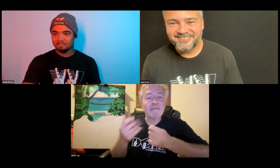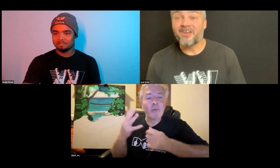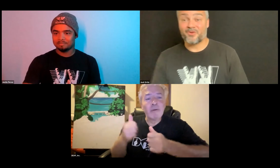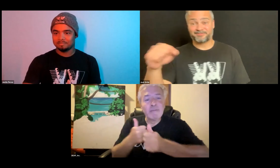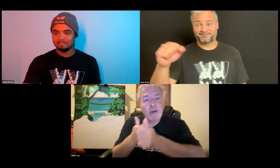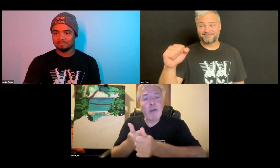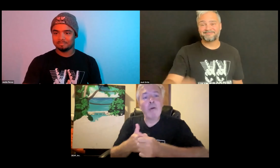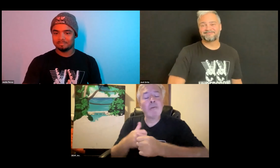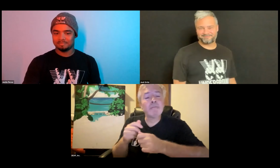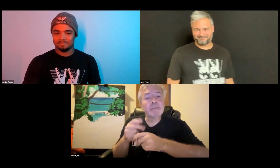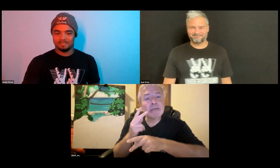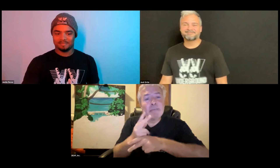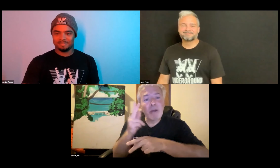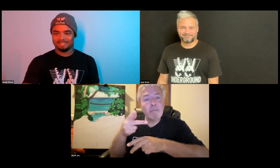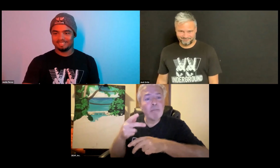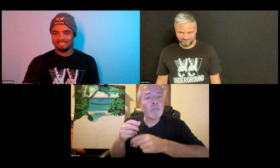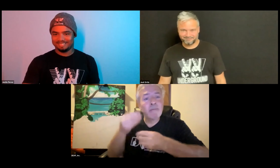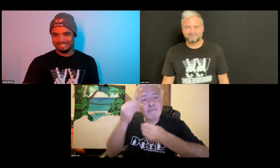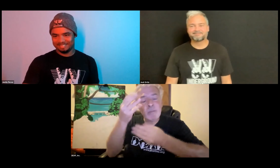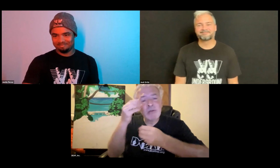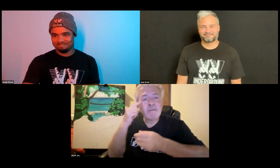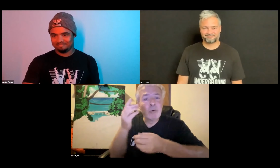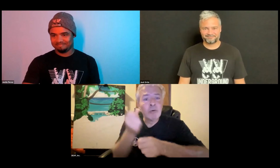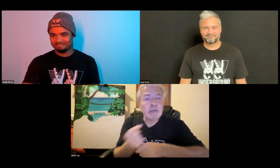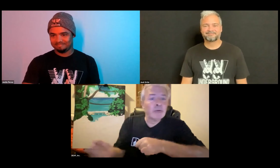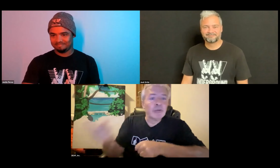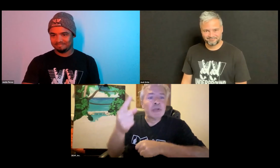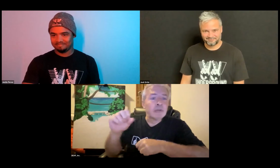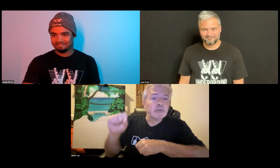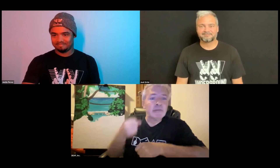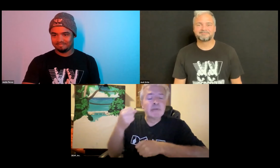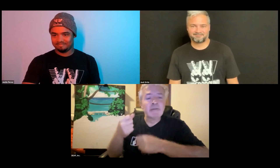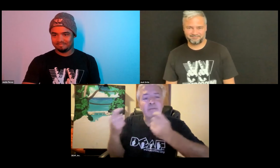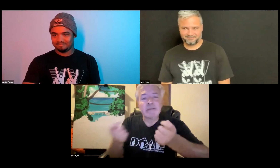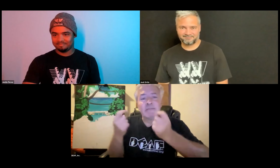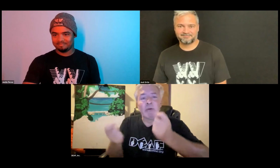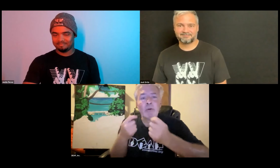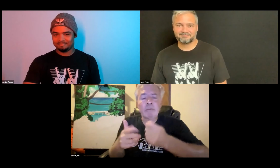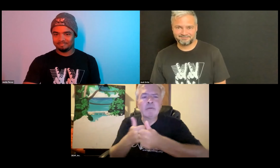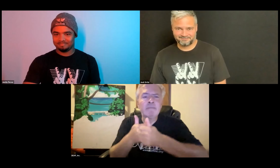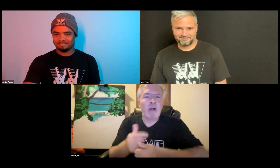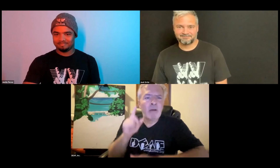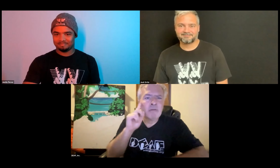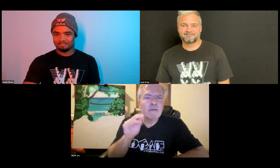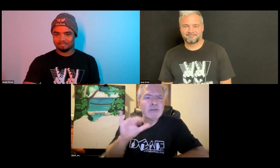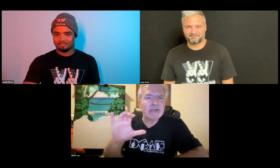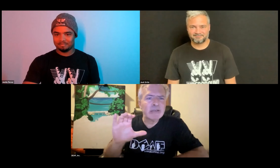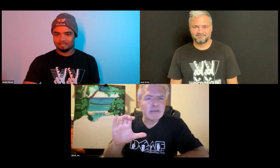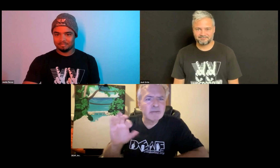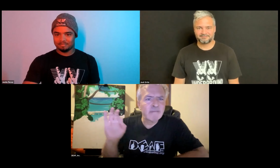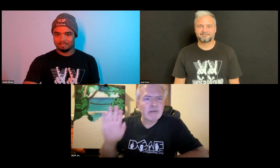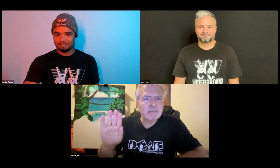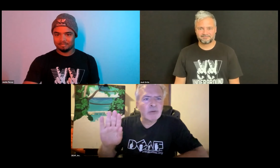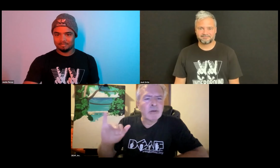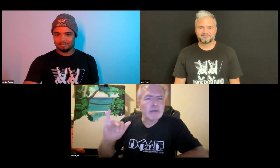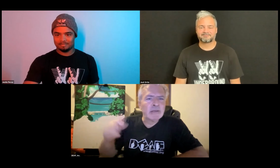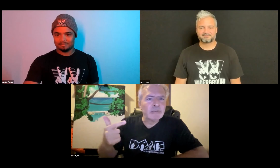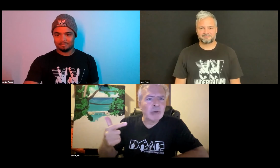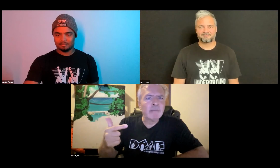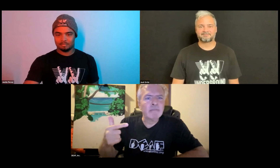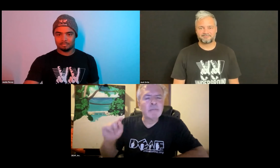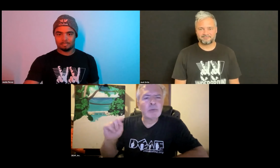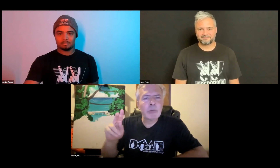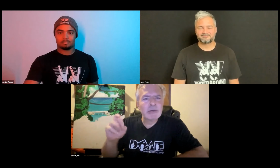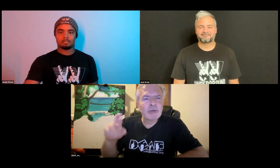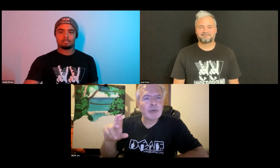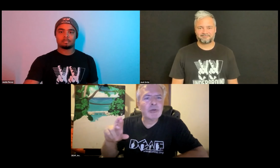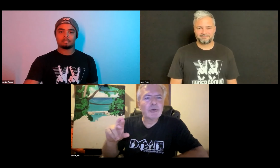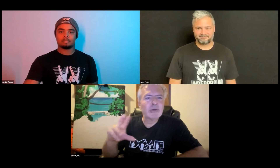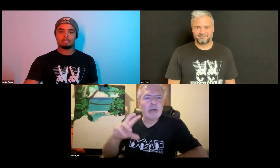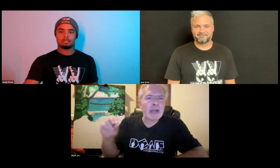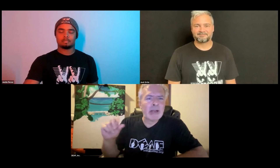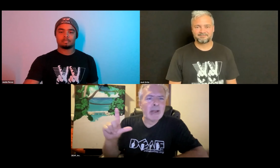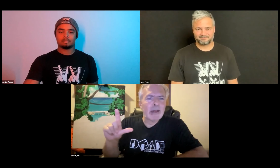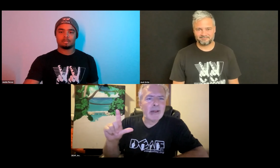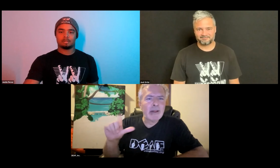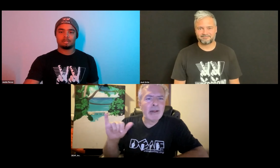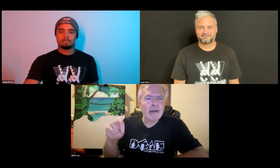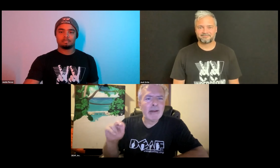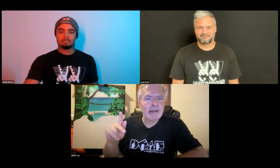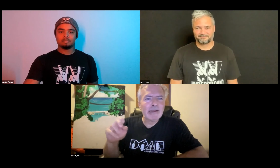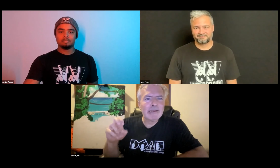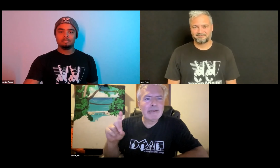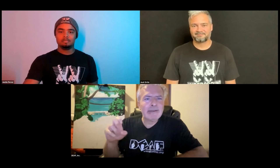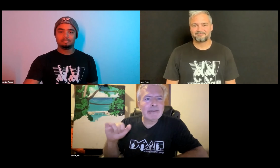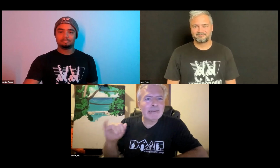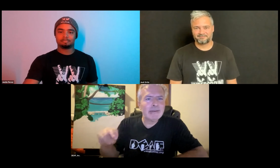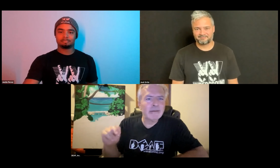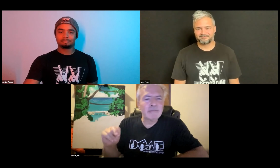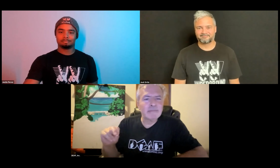If you want to follow and keep up to date for next year's festival. Follow DEAF, Inc. on Facebook, Instagram, Twitter, and LinkedIn.